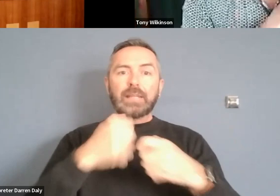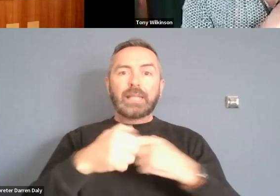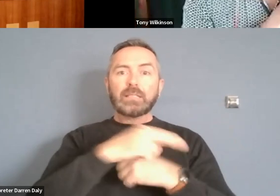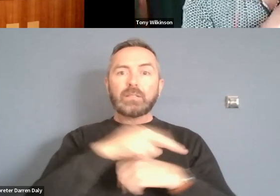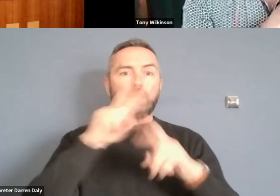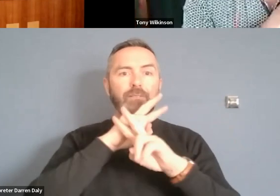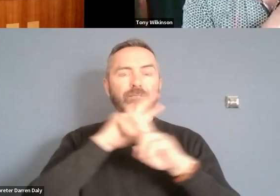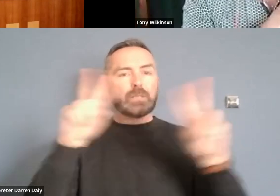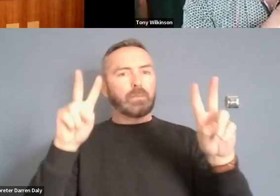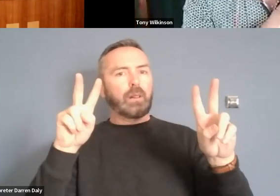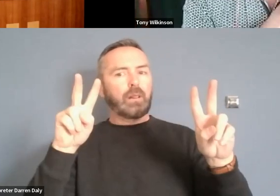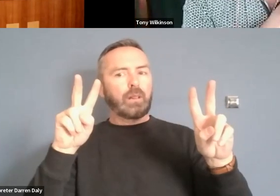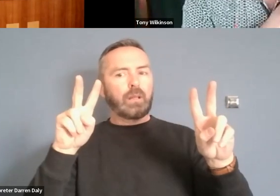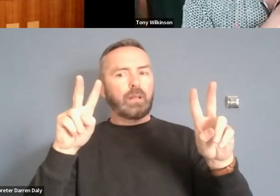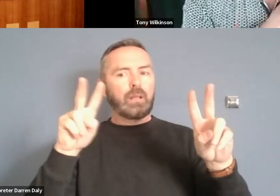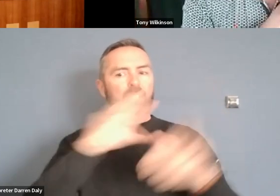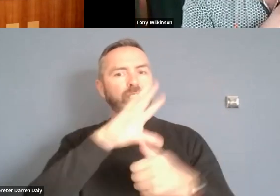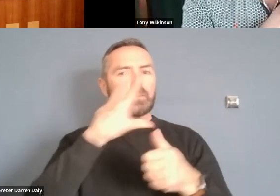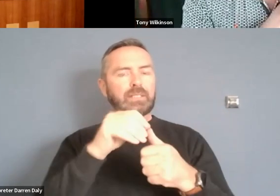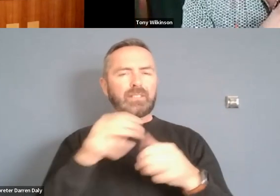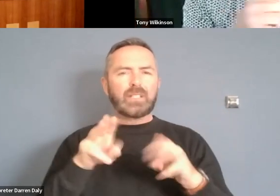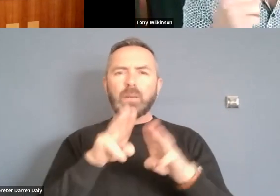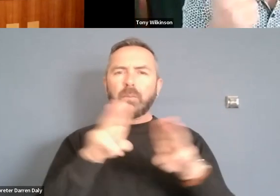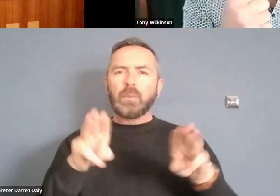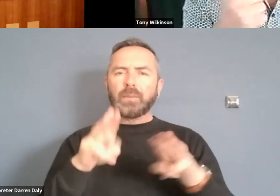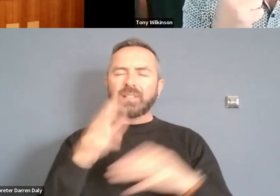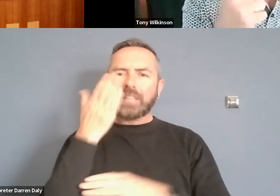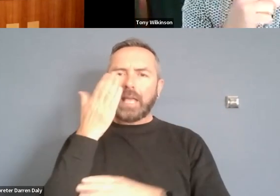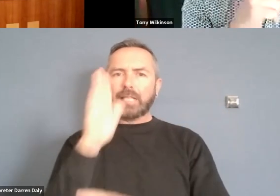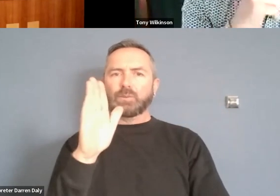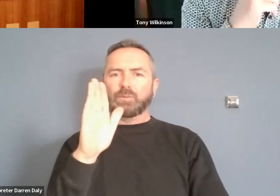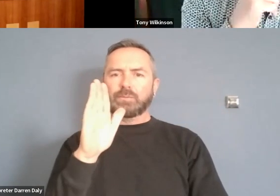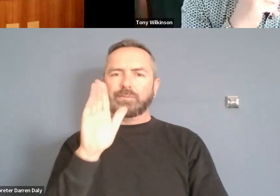and particularly public attitudes and that's an area of work that the NDA is